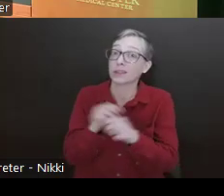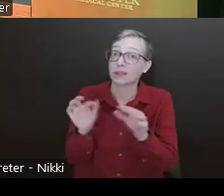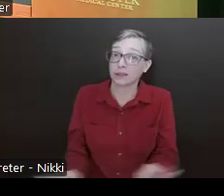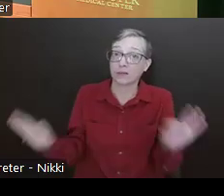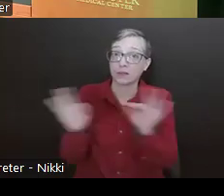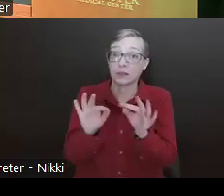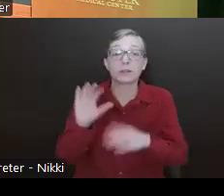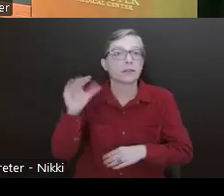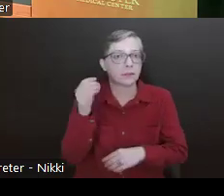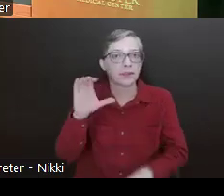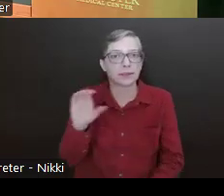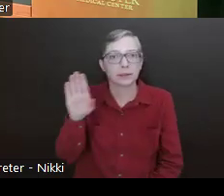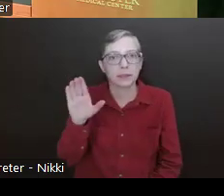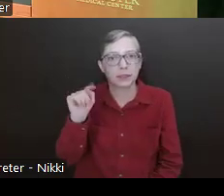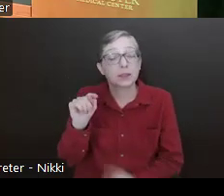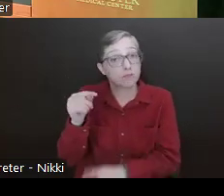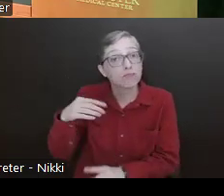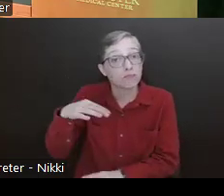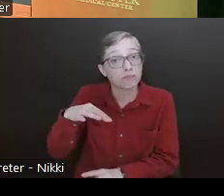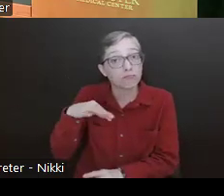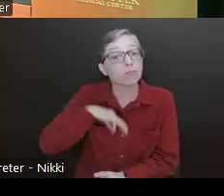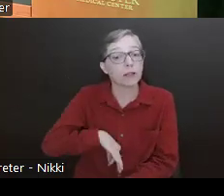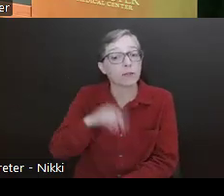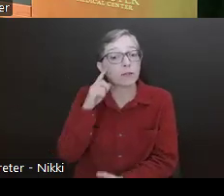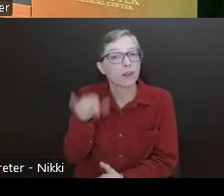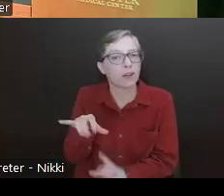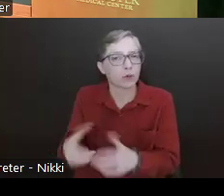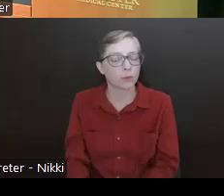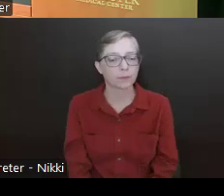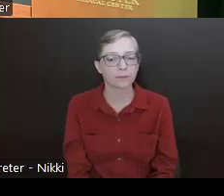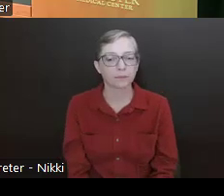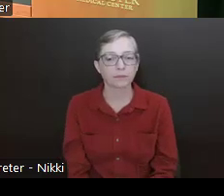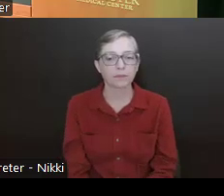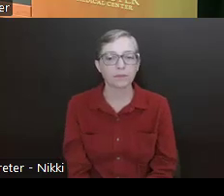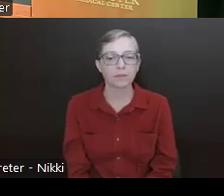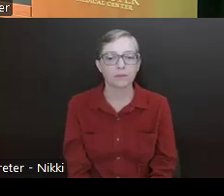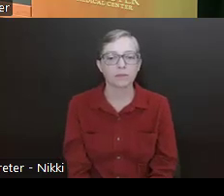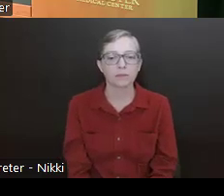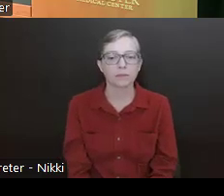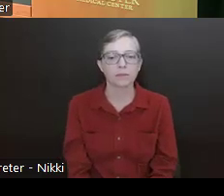be beneficial in this group if you actually look at the forest plot for anxiety it looks almost